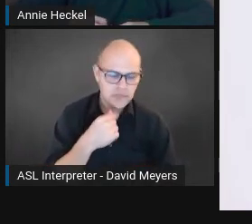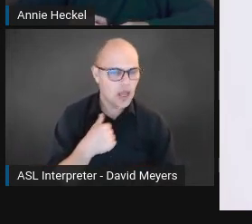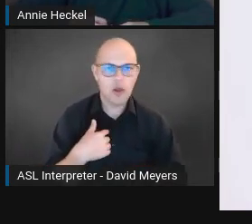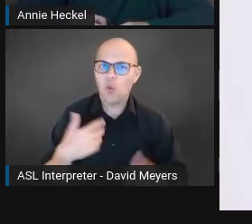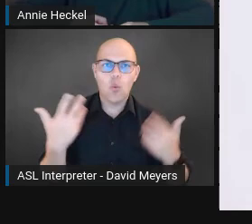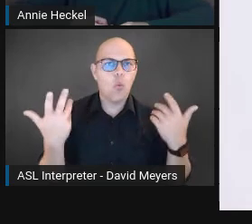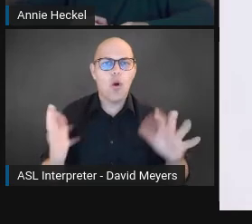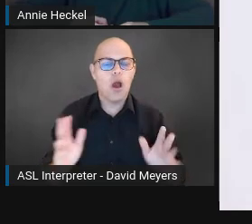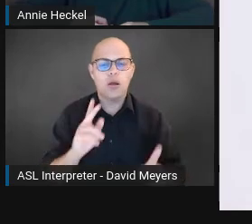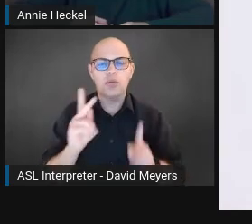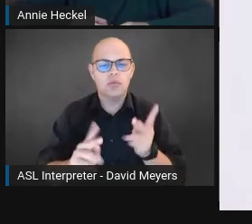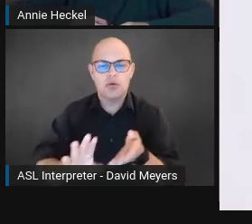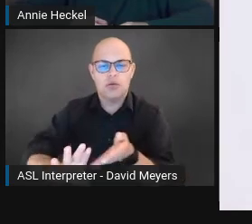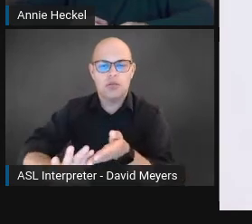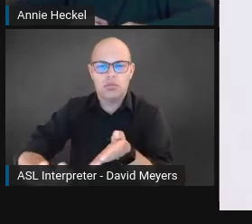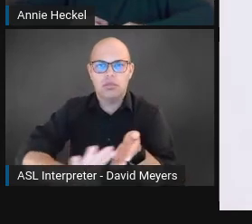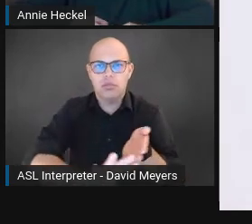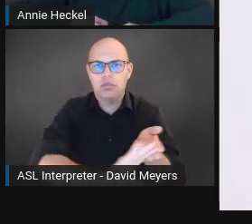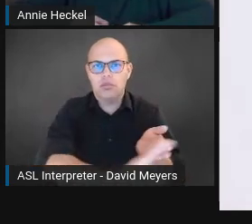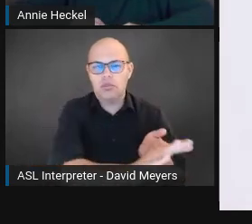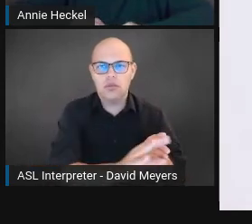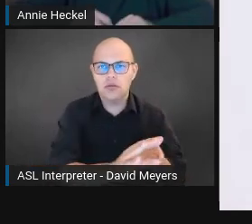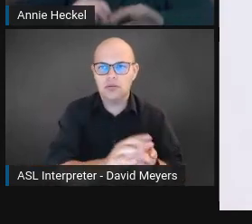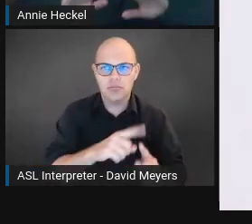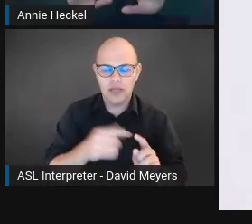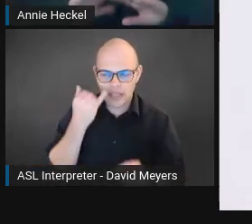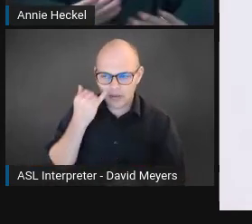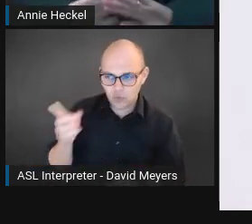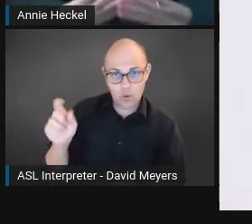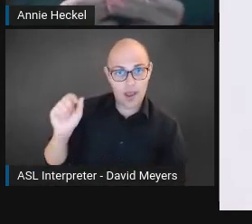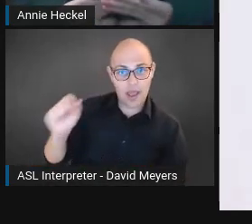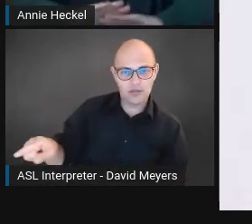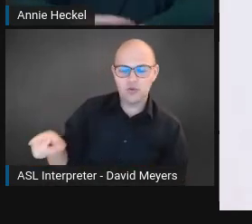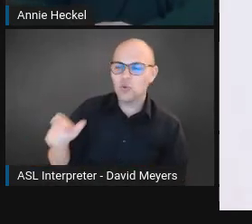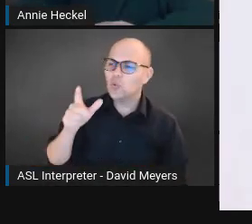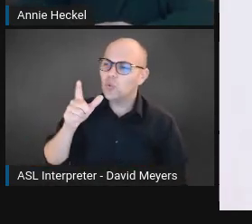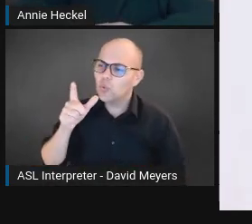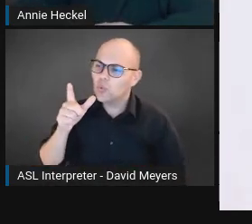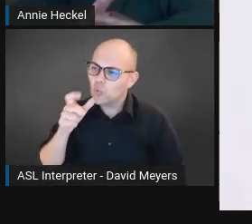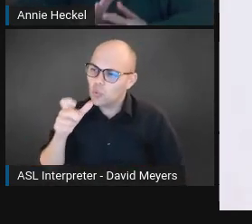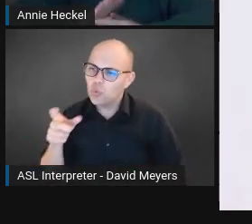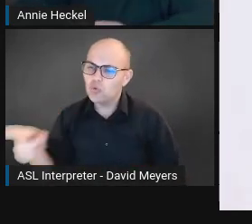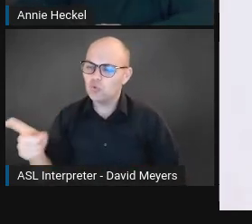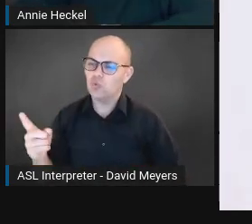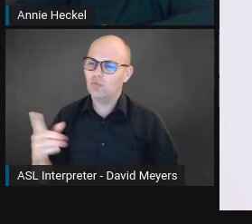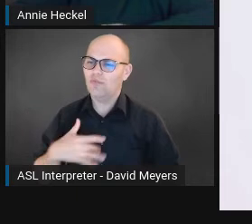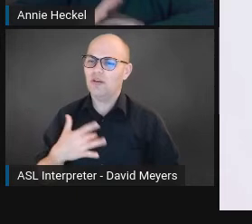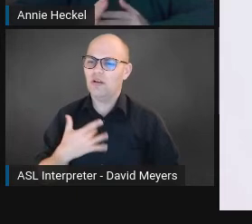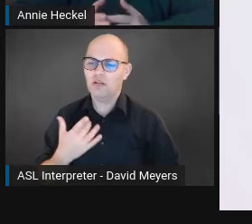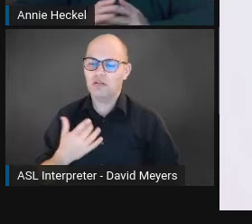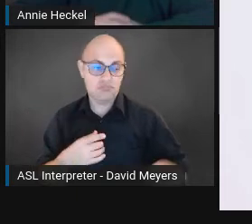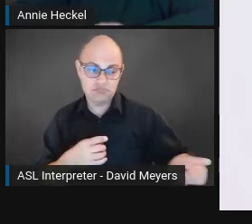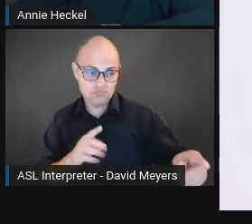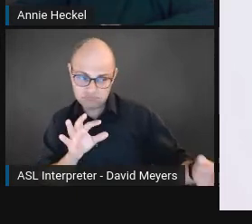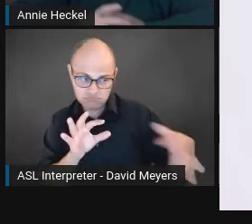Usually, if you ask a client, who are you comfortable blocking off from your site so that they can't be here, they can't use it,